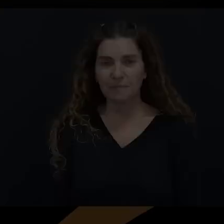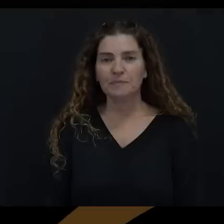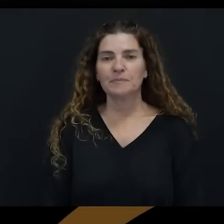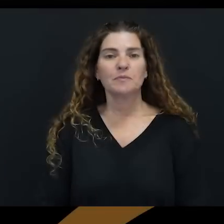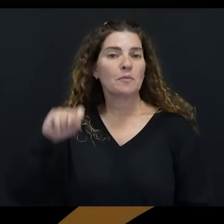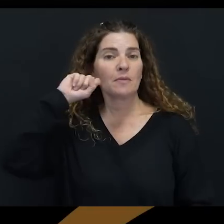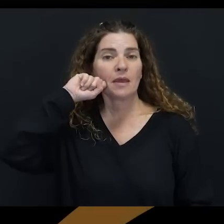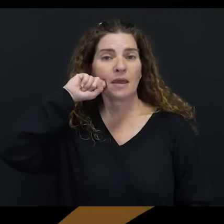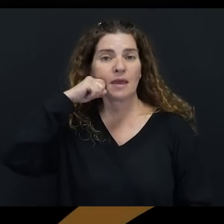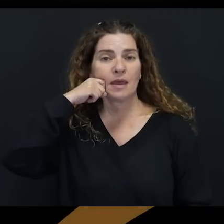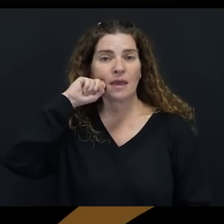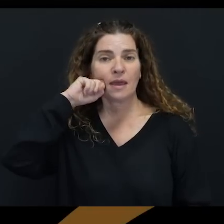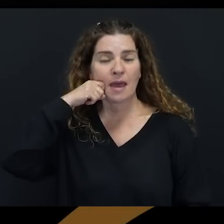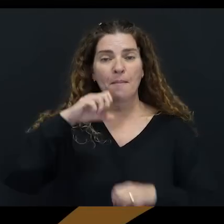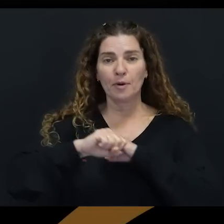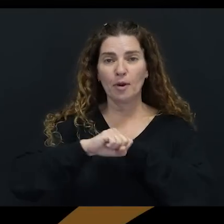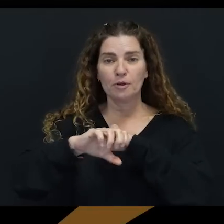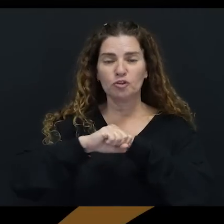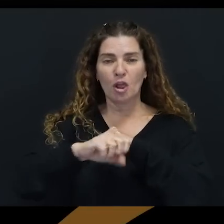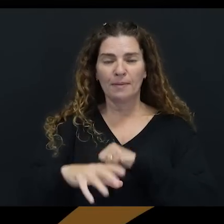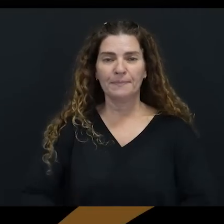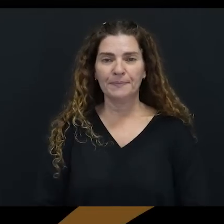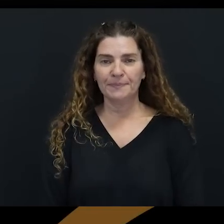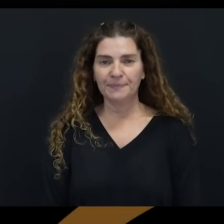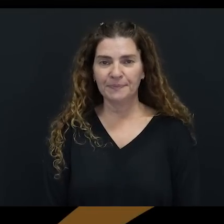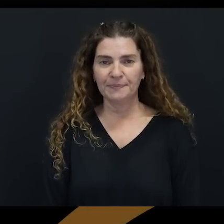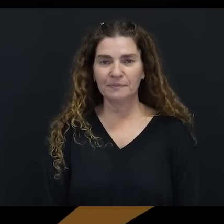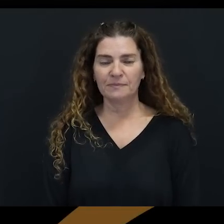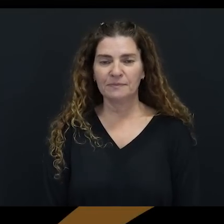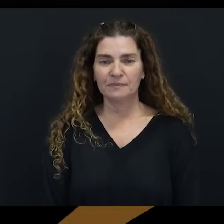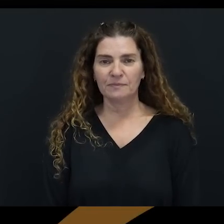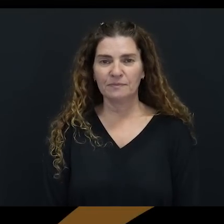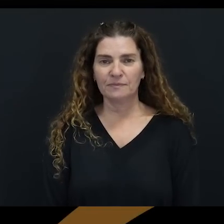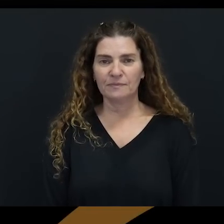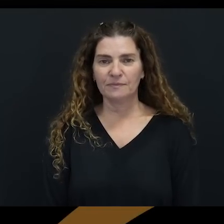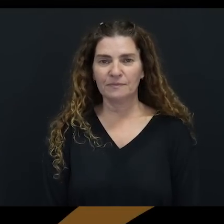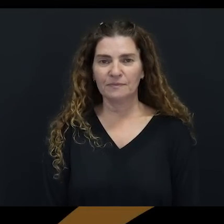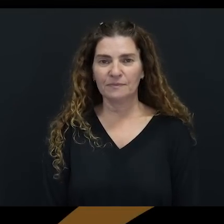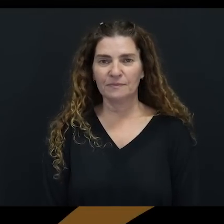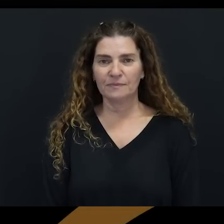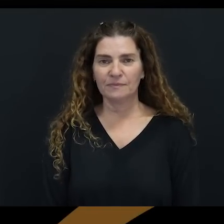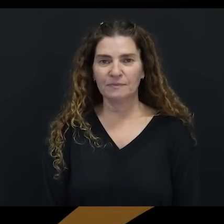[Boom] [Wind rustling] [Distant loudspeaker announcement]